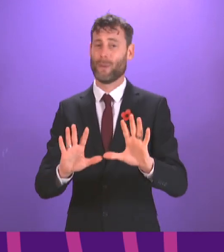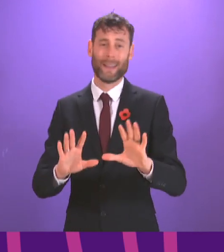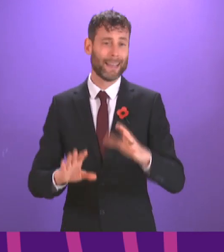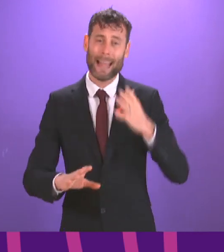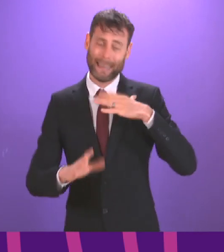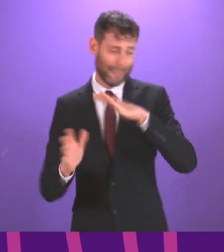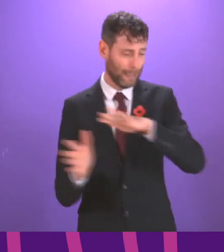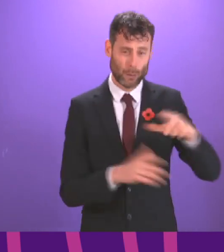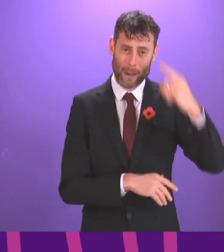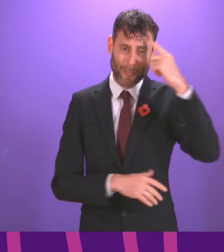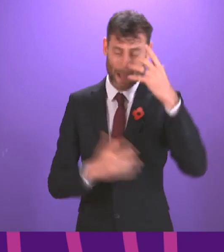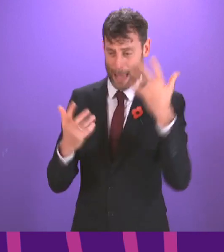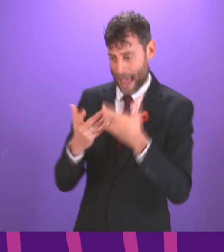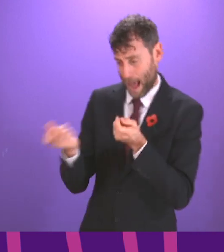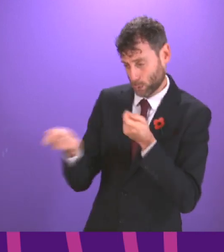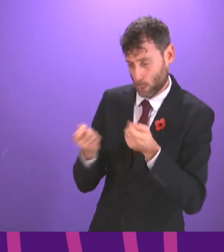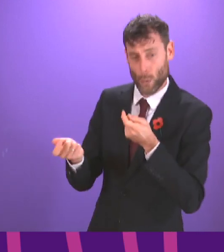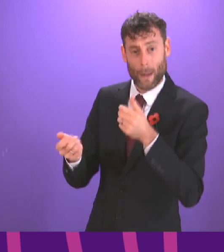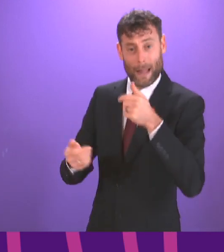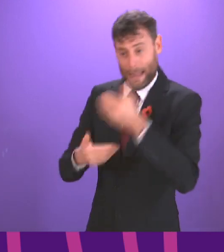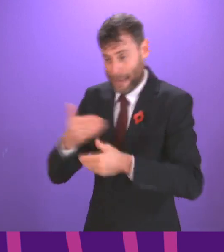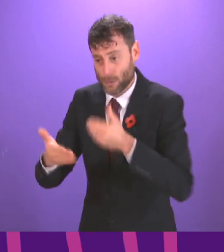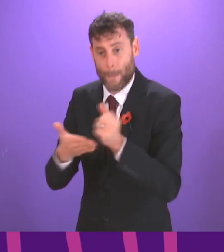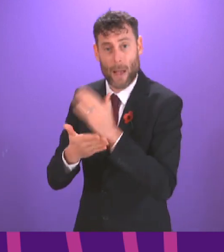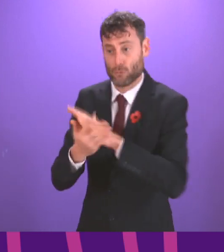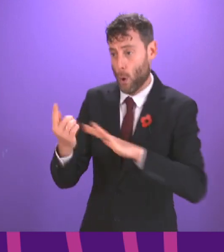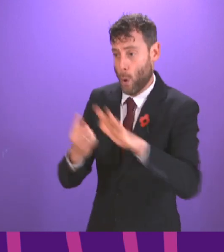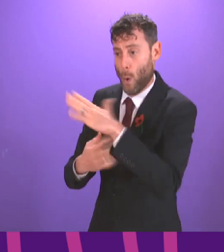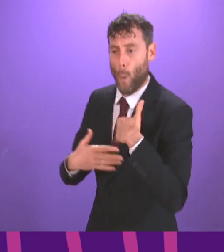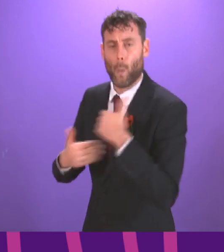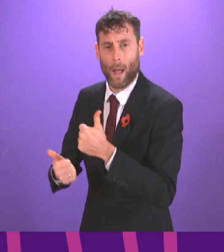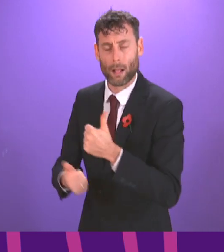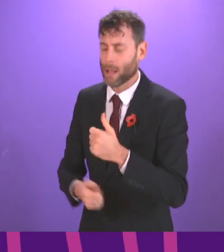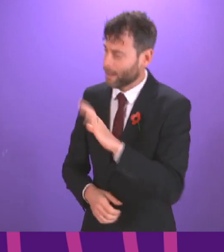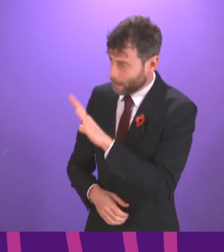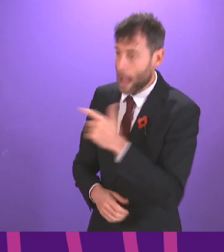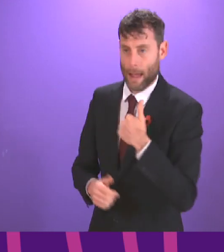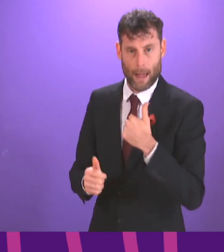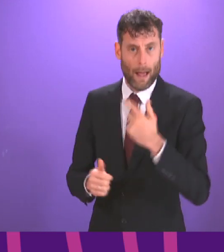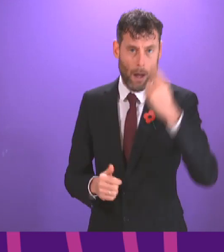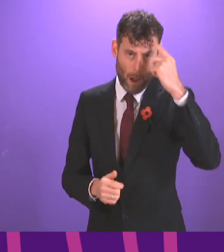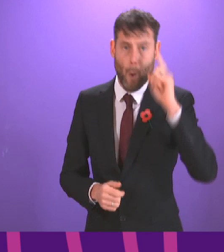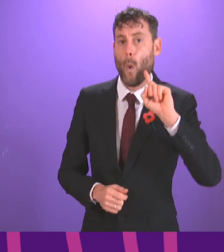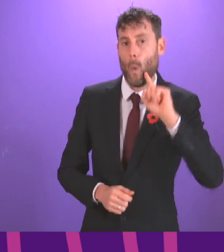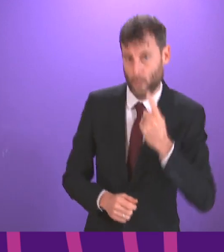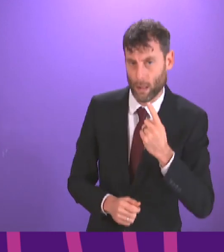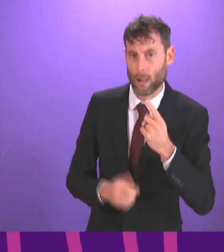There is no doubt that there will be a public inquiry. However, at the moment we will continue—[Interruption.]